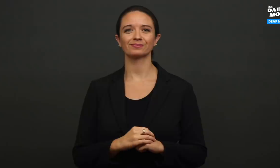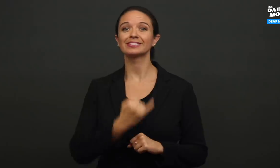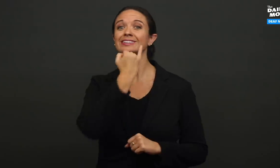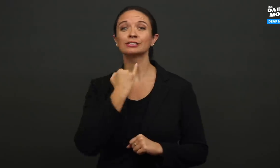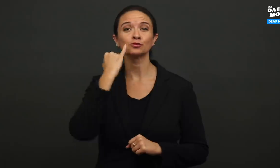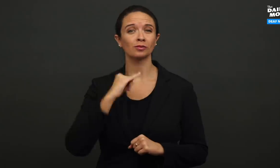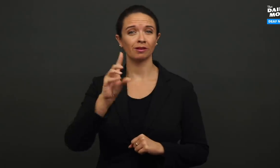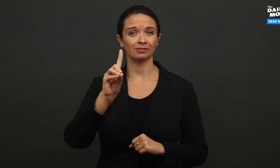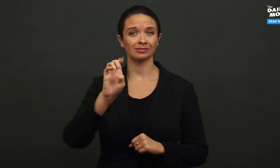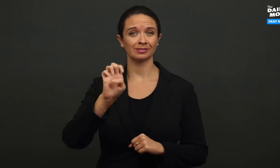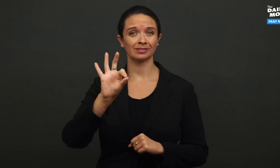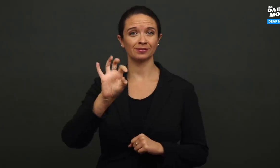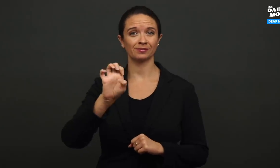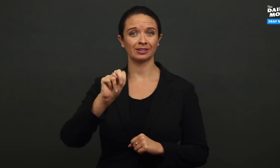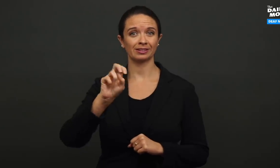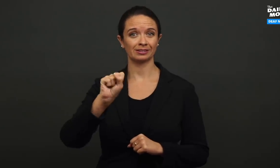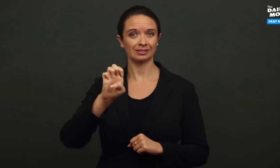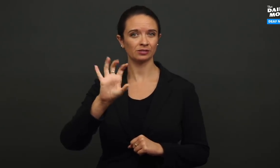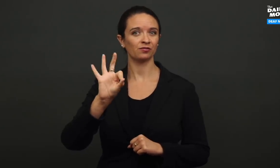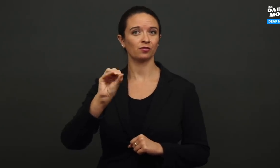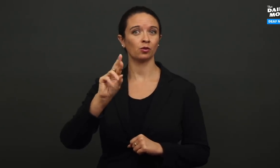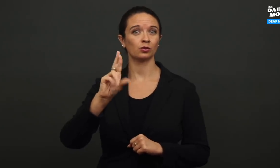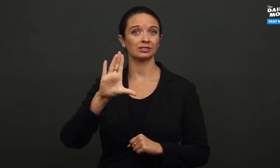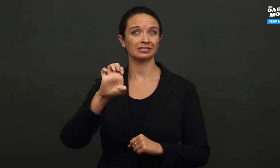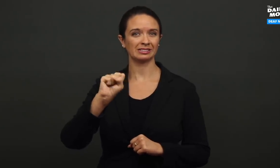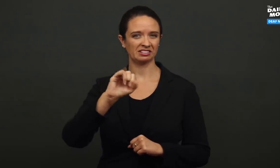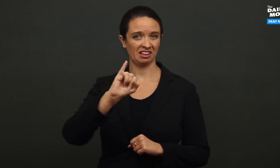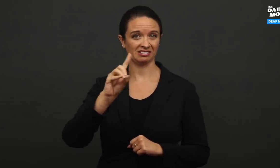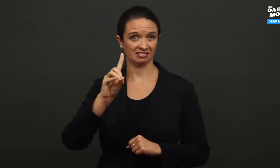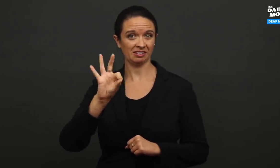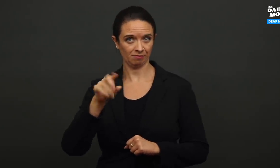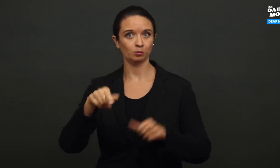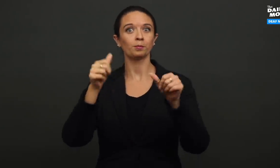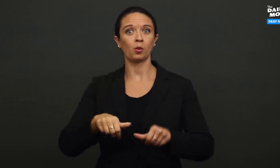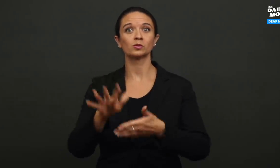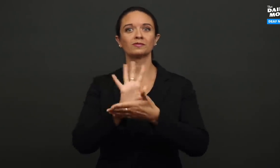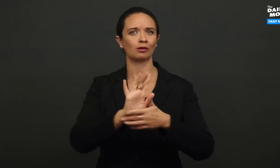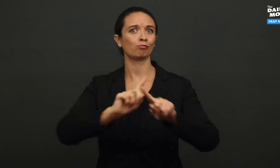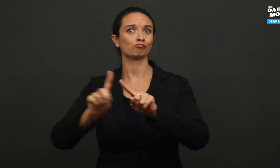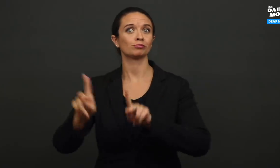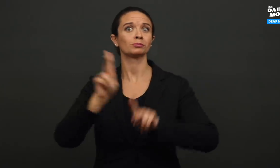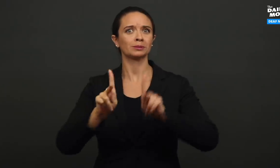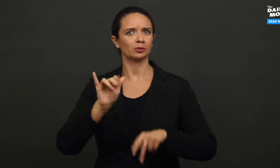The Israel Defense Forces posted a video of people